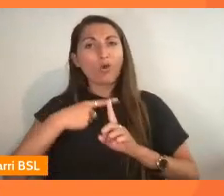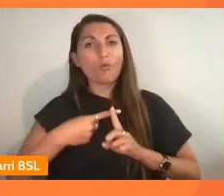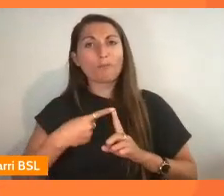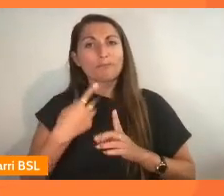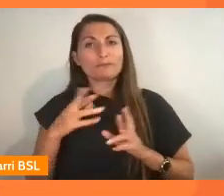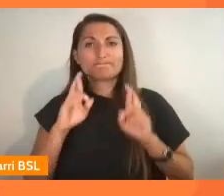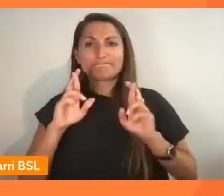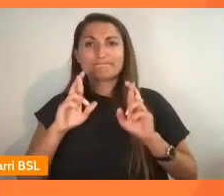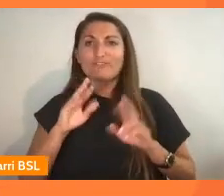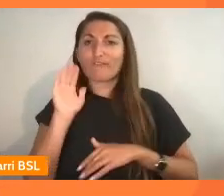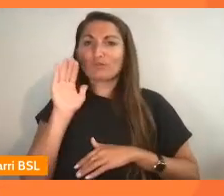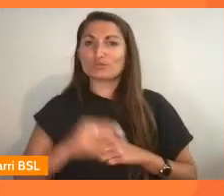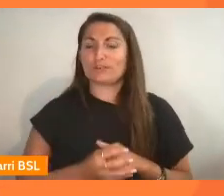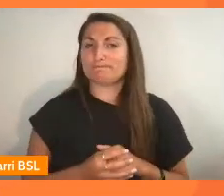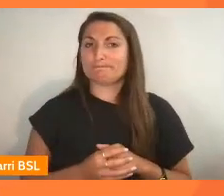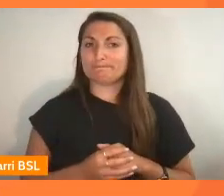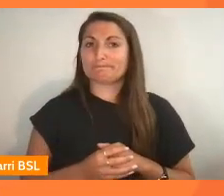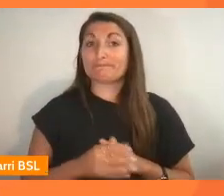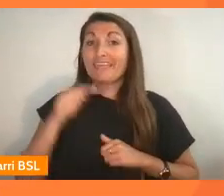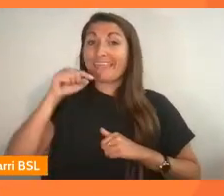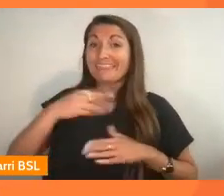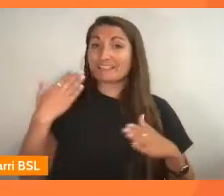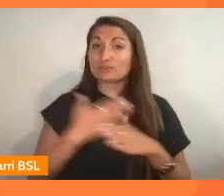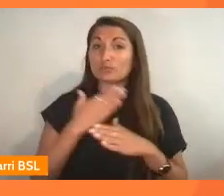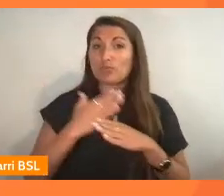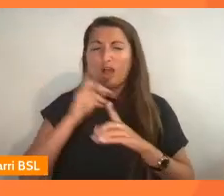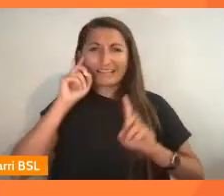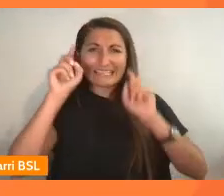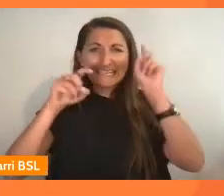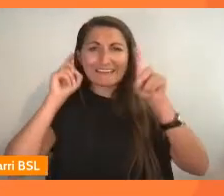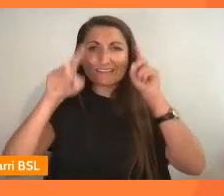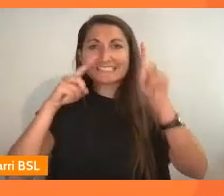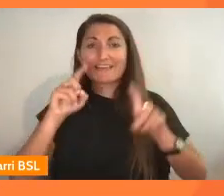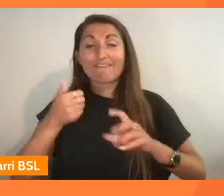This kind of work, which is innovative, which is creatively ambitious,